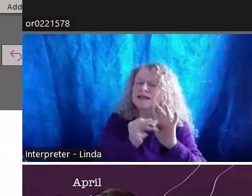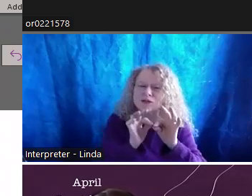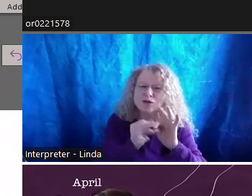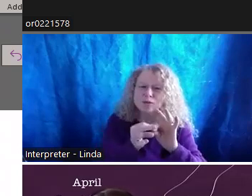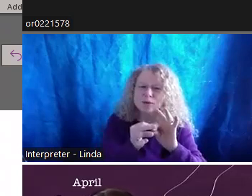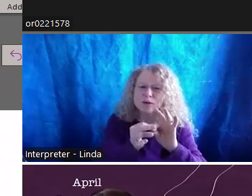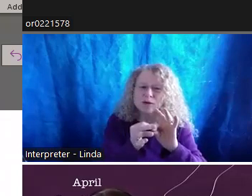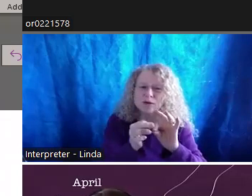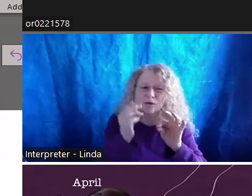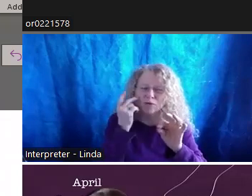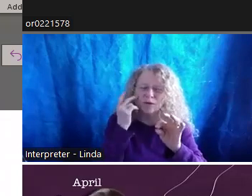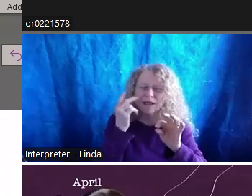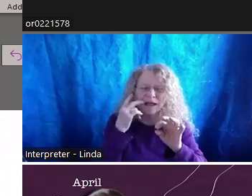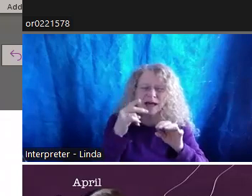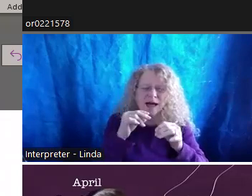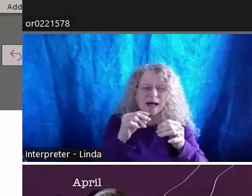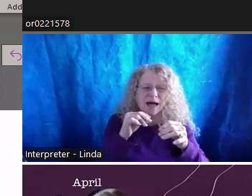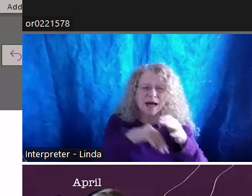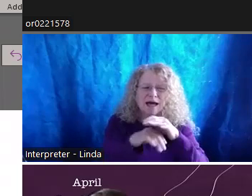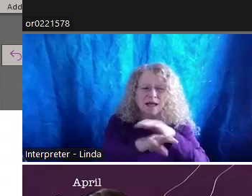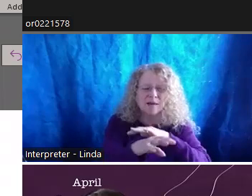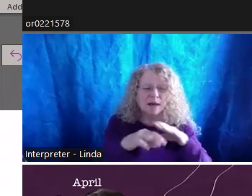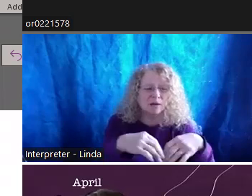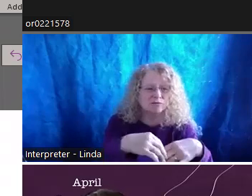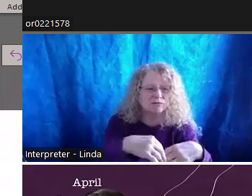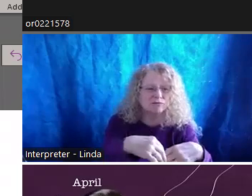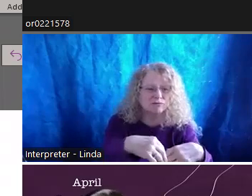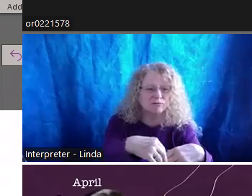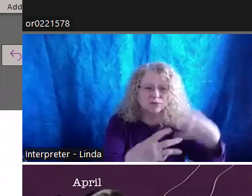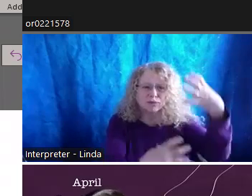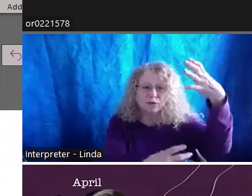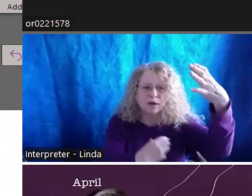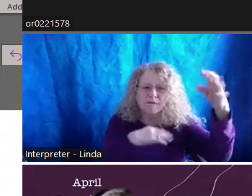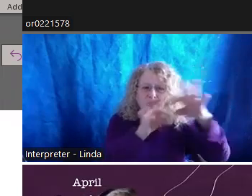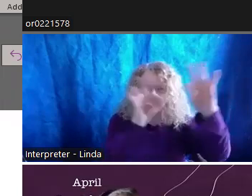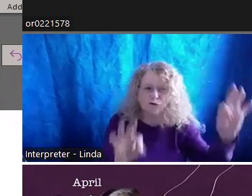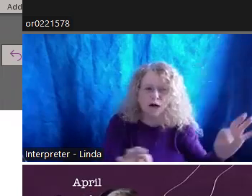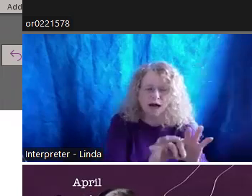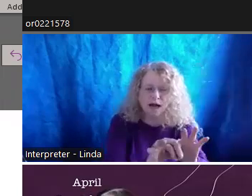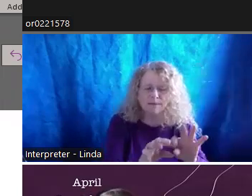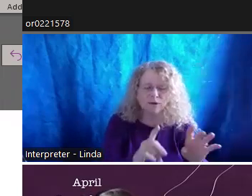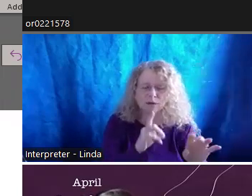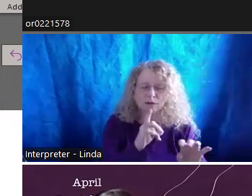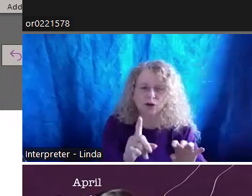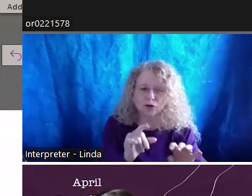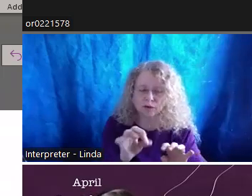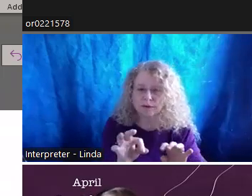YES, OKAY. DOESN'T HAVE THAT FANCY LITTLE FRAME AROUND IT SO I WASN'T SURE IF IT WAS